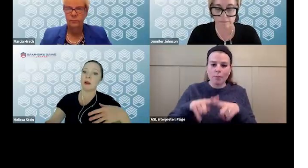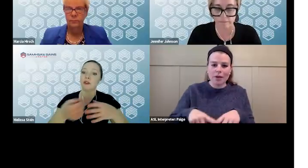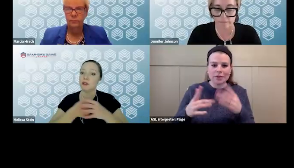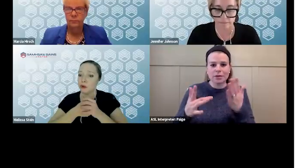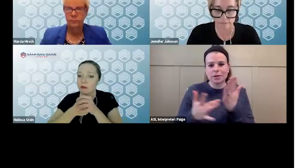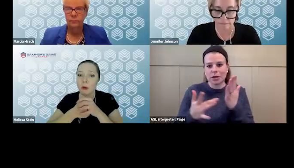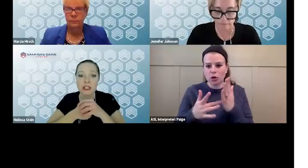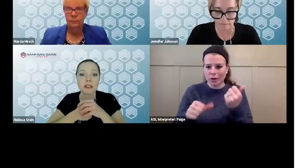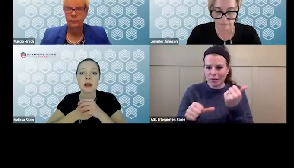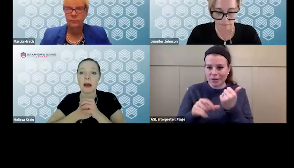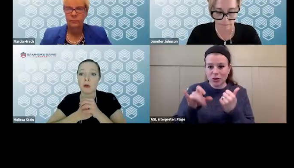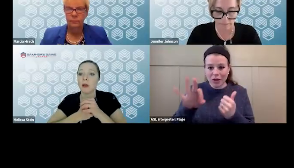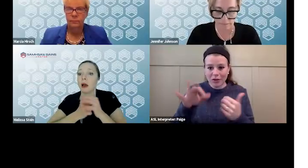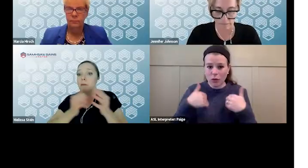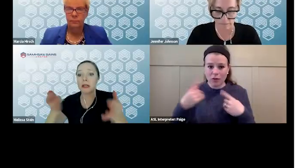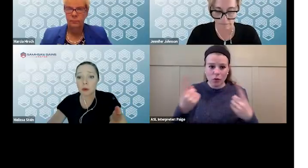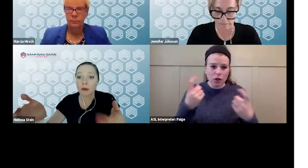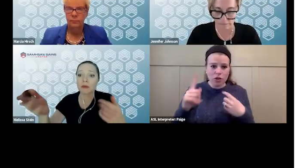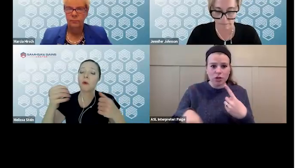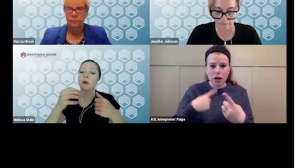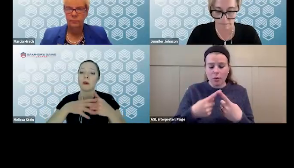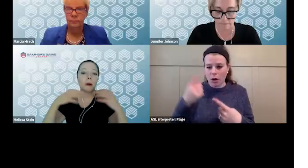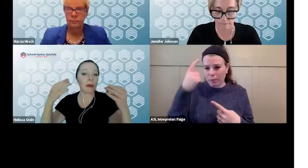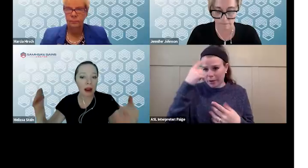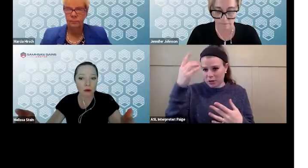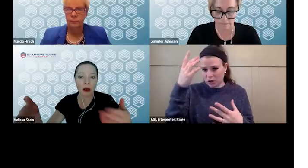So if you do have questions about, uh, mental health court or behavioral